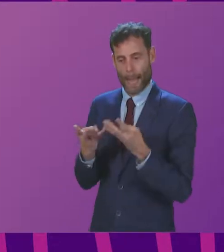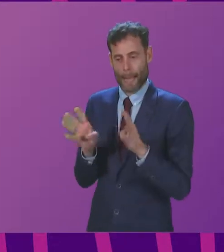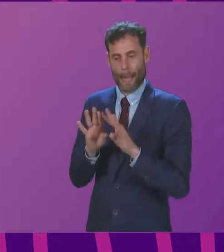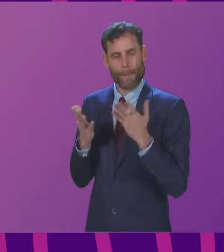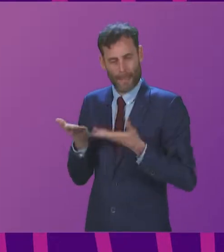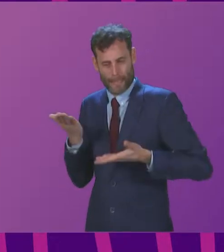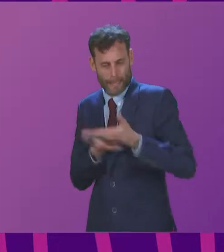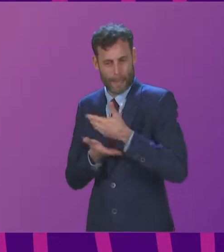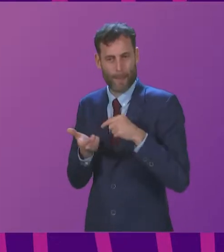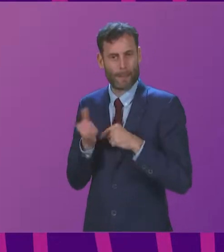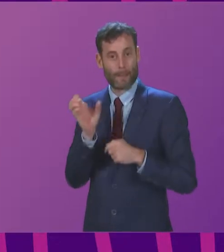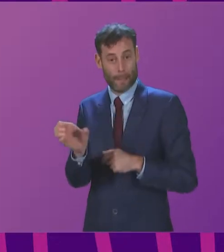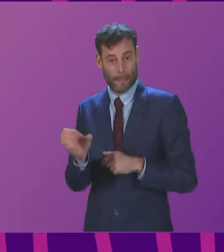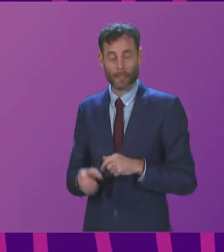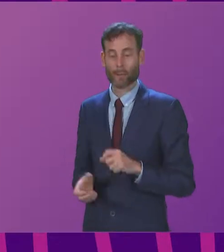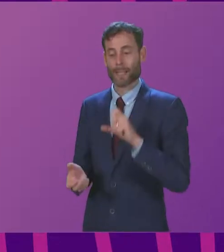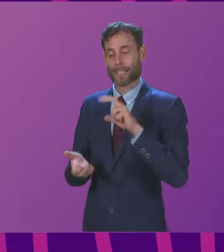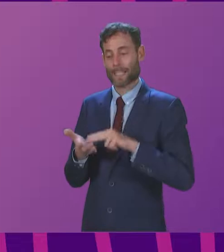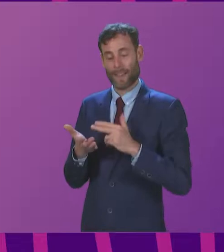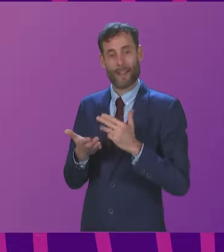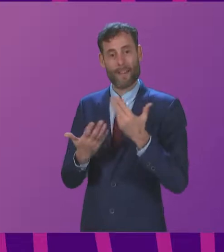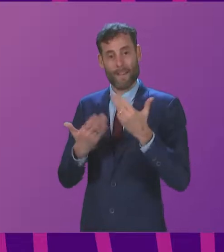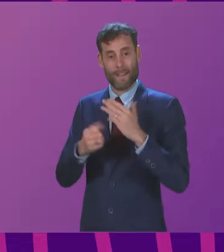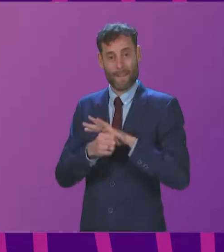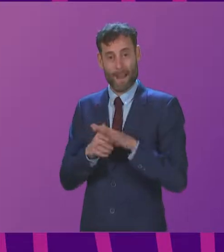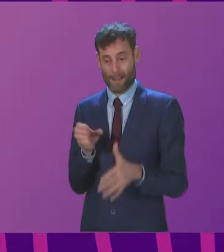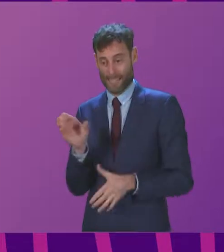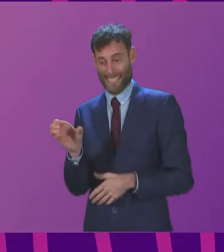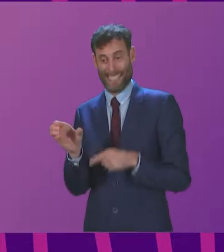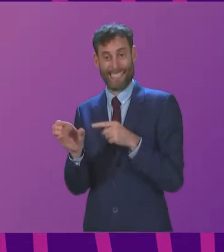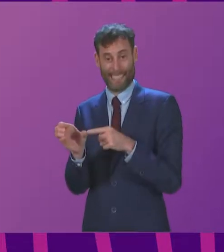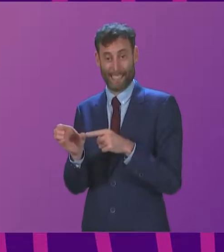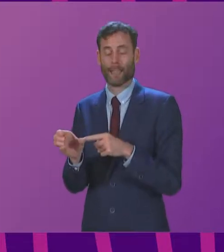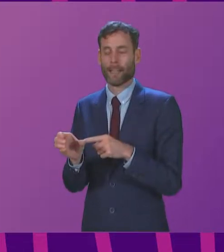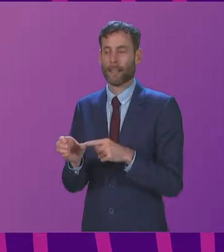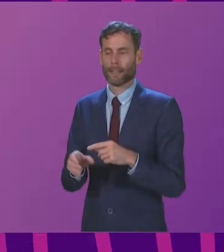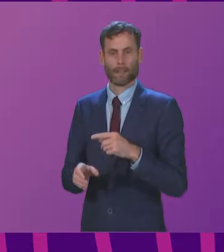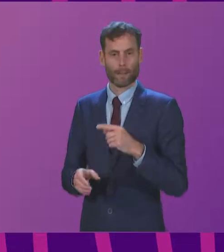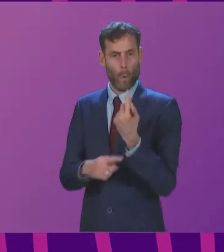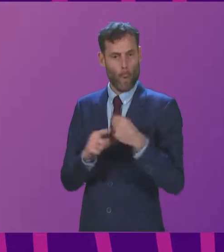bearing in mind that Covid certification is far from unique to Scotland. Similar schemes are in